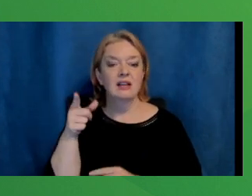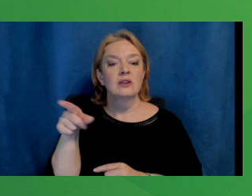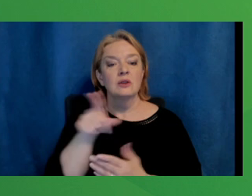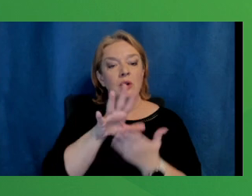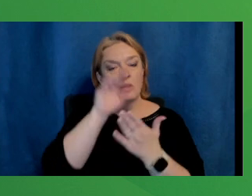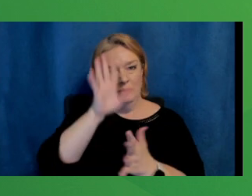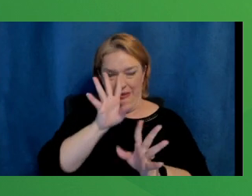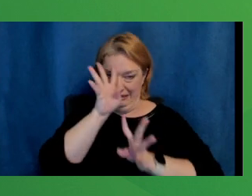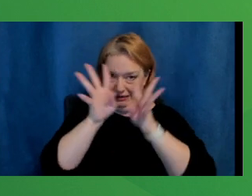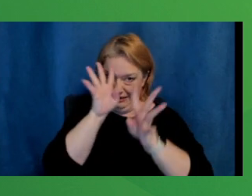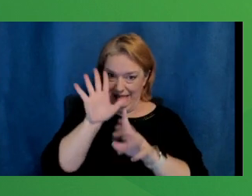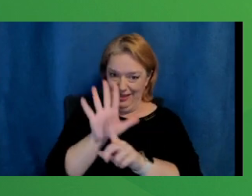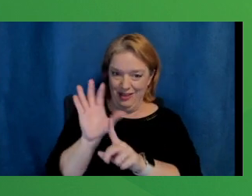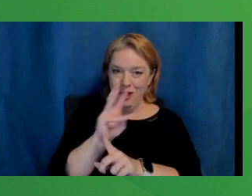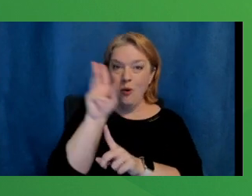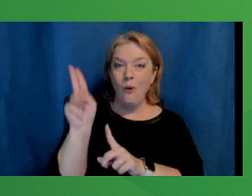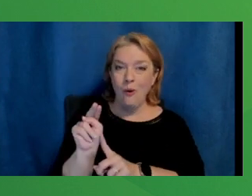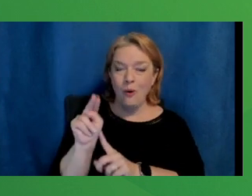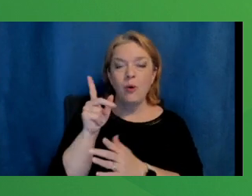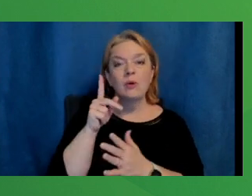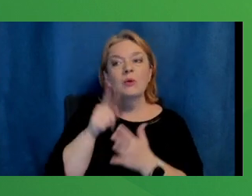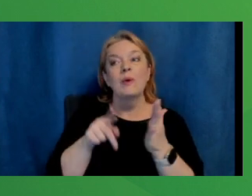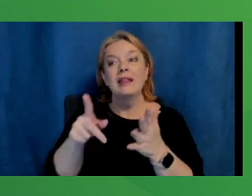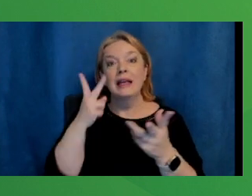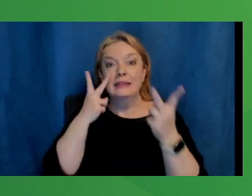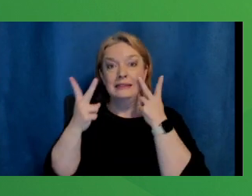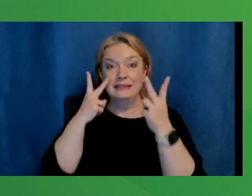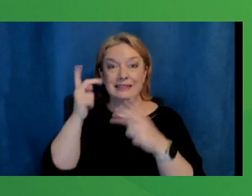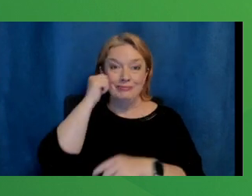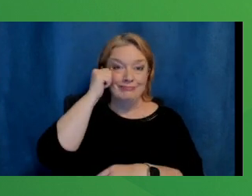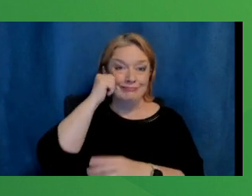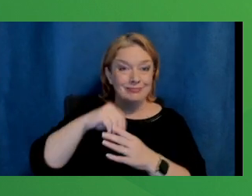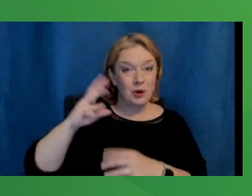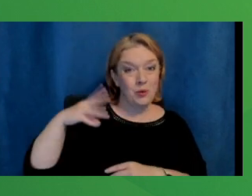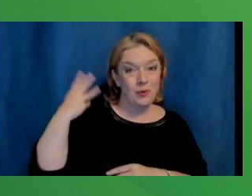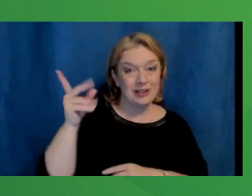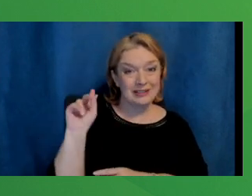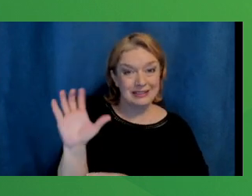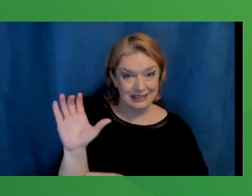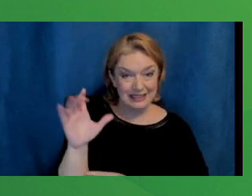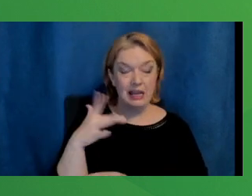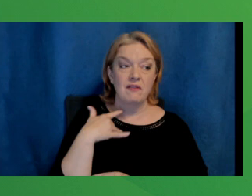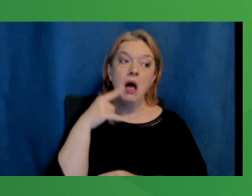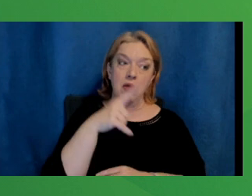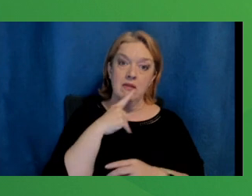environments based on what they see every day in Washington DC. So, healthy environment, top left,